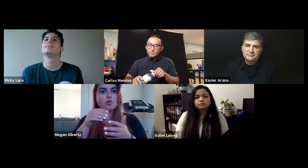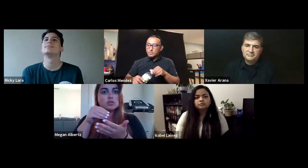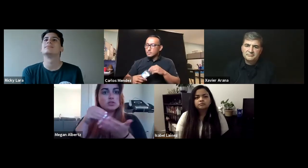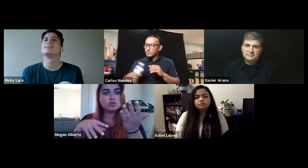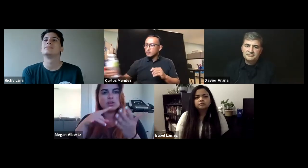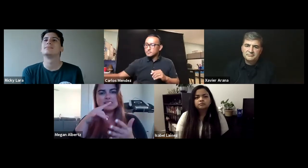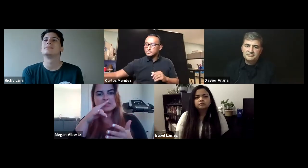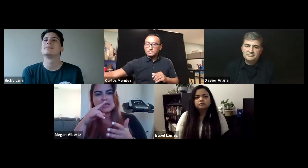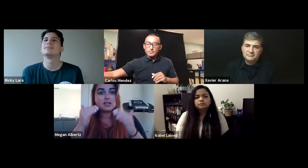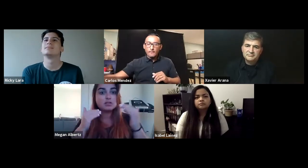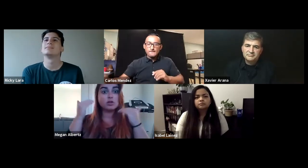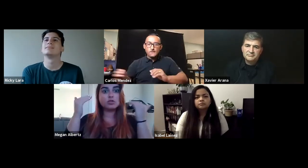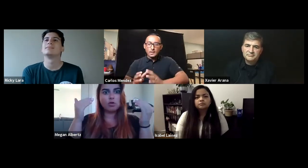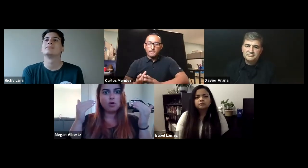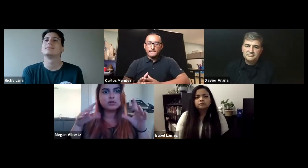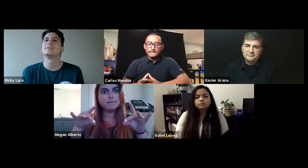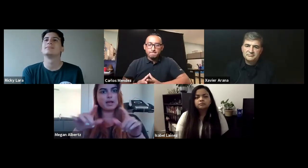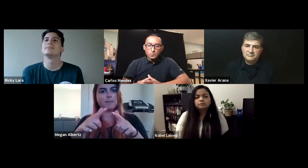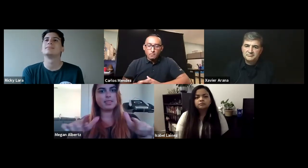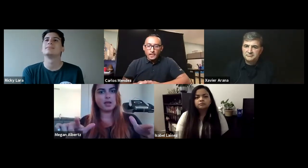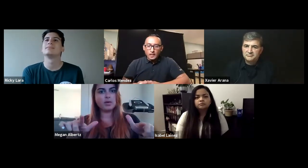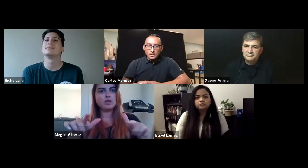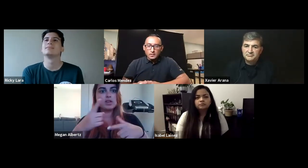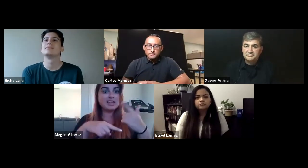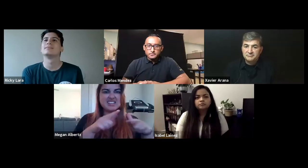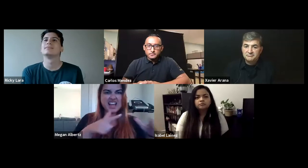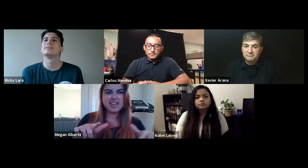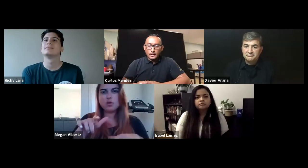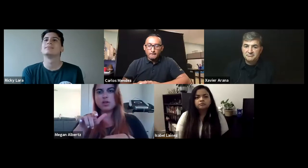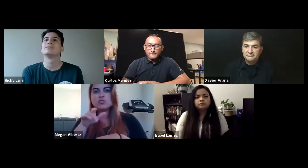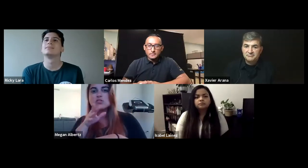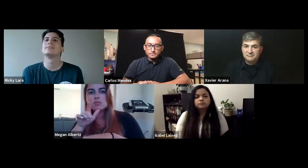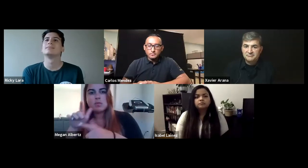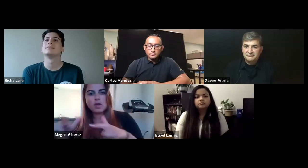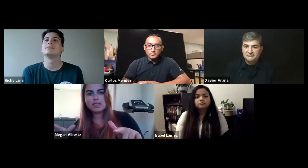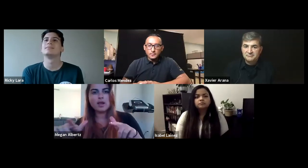I really...saw that I was picking up the language.